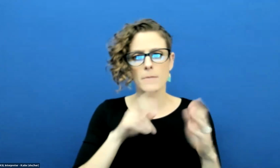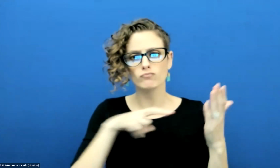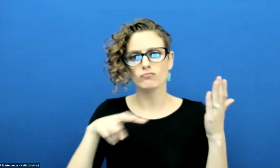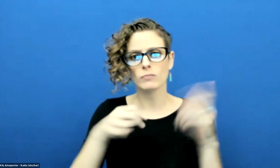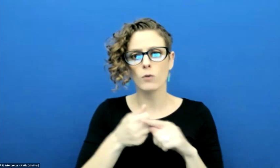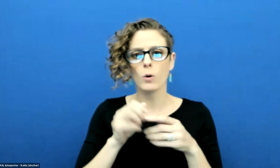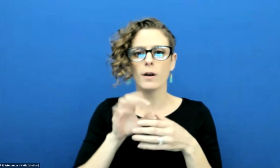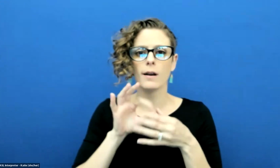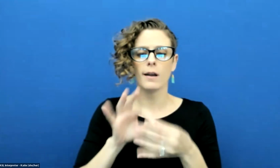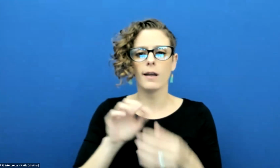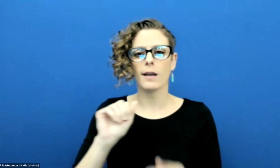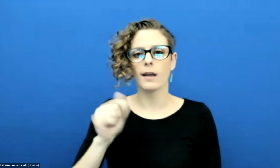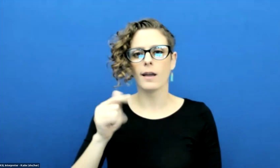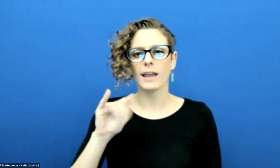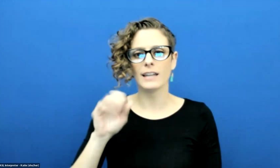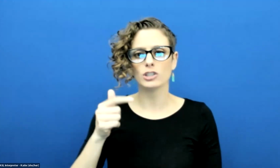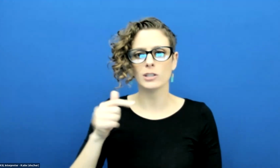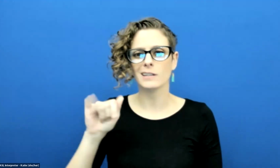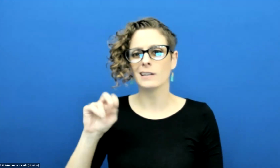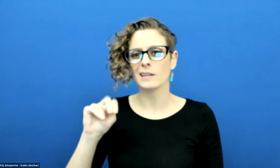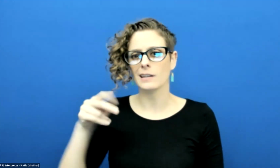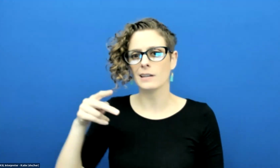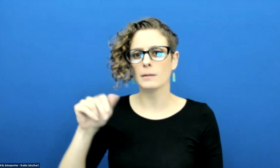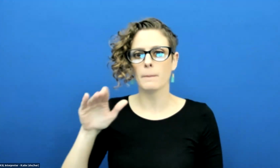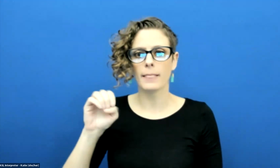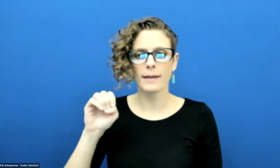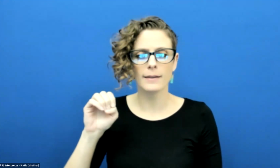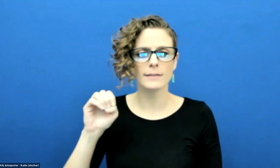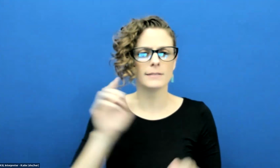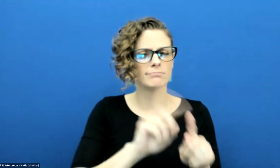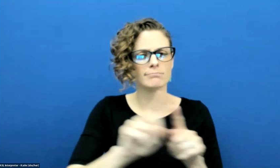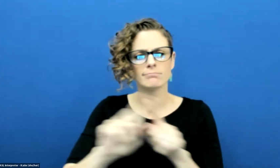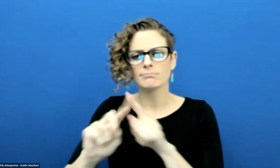disabilities using Smart Home Tech there's lots of folks out there rich communities that are willing